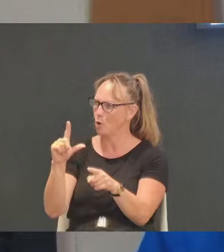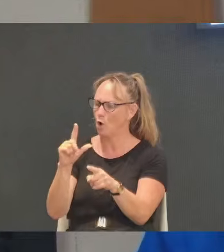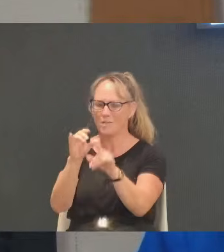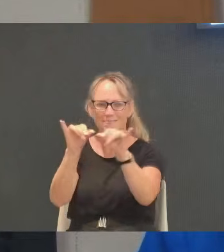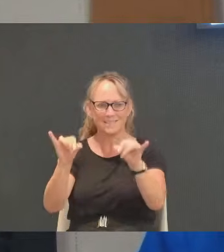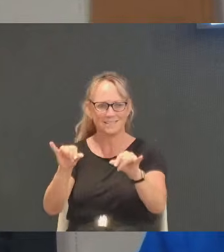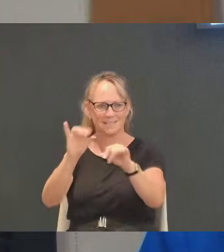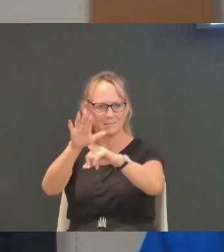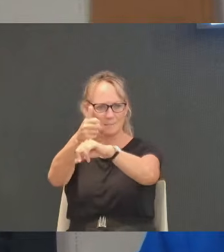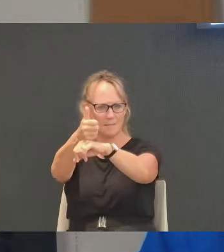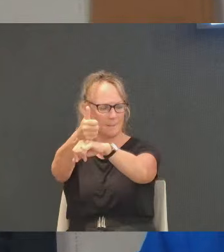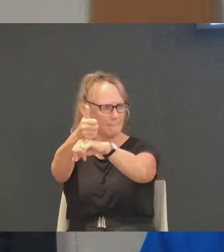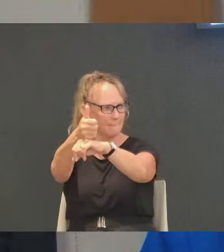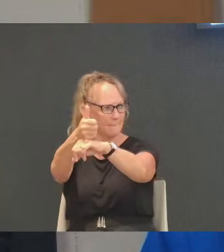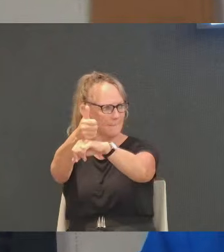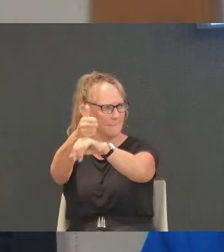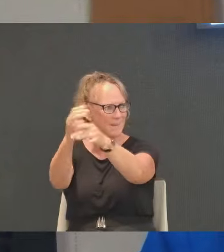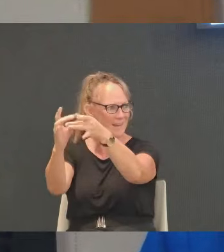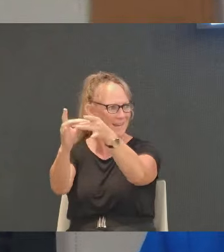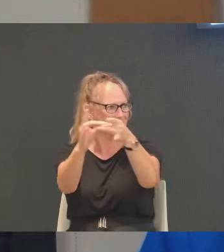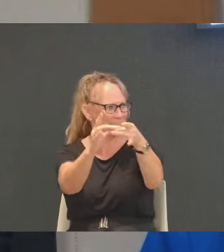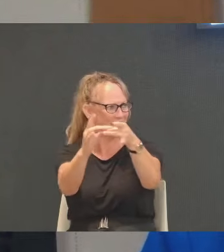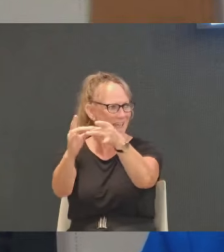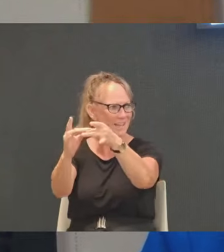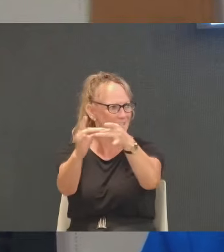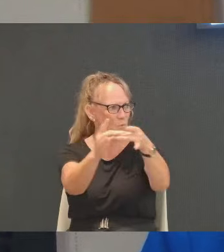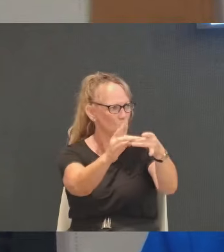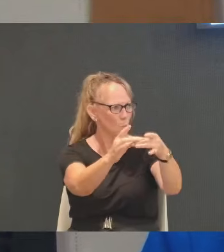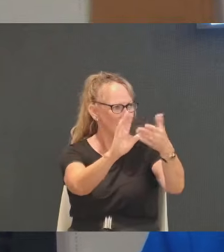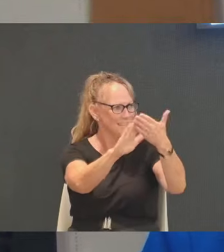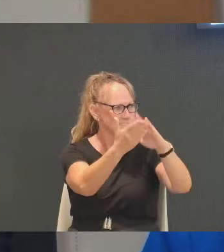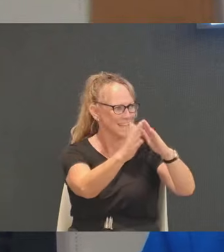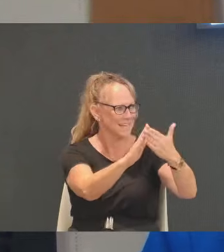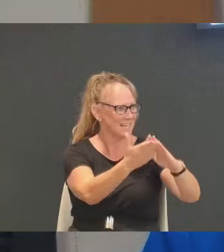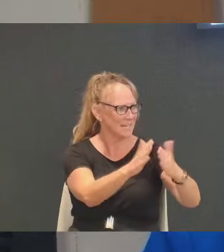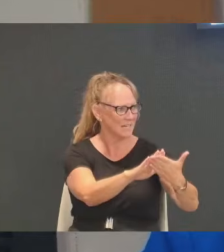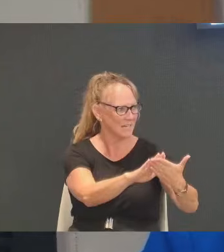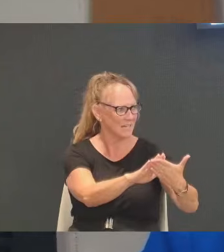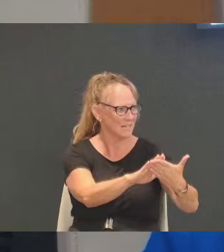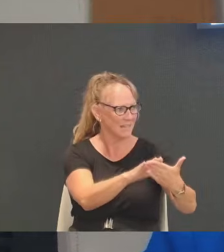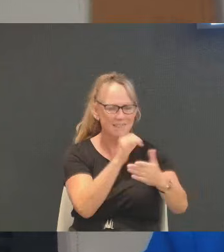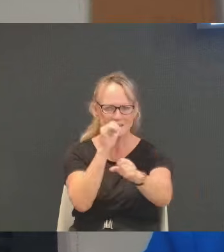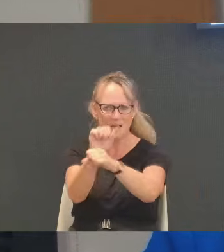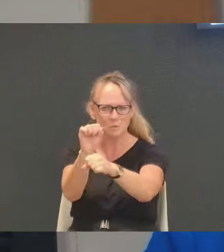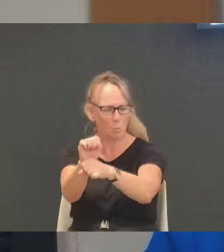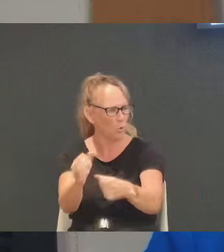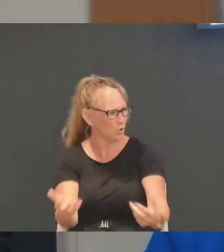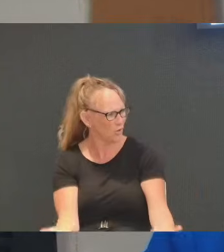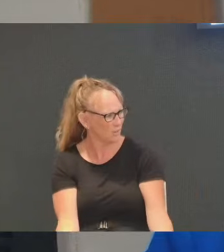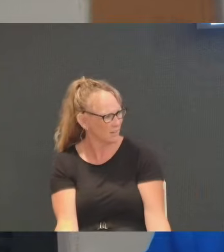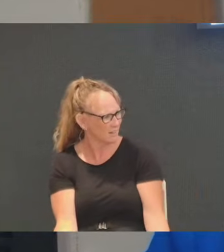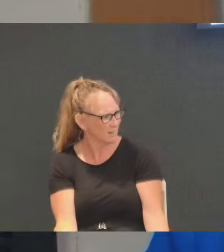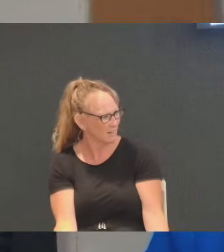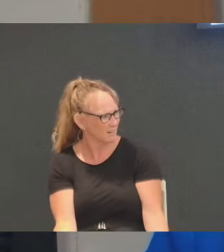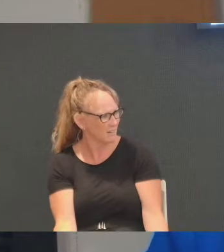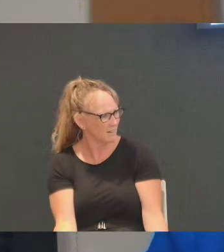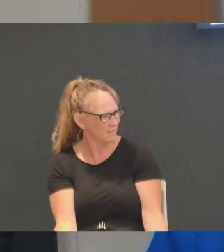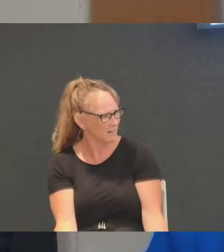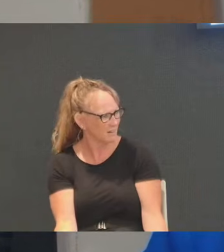where it is connected to the city and without that it doesn't work. But that's not what was promoted